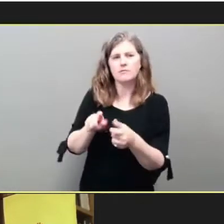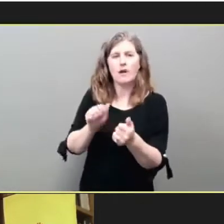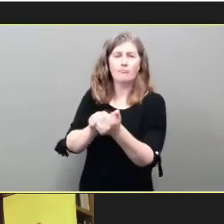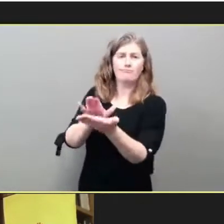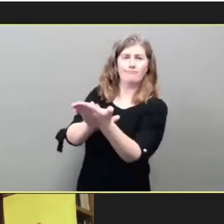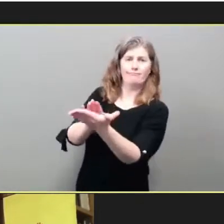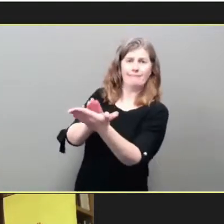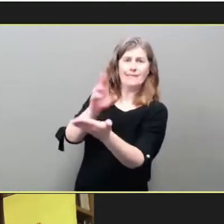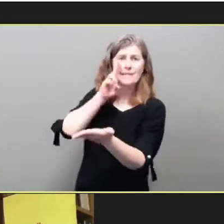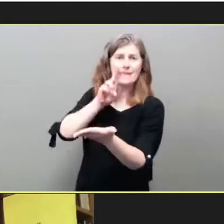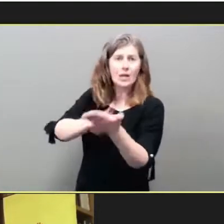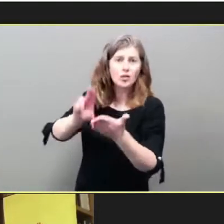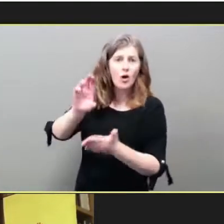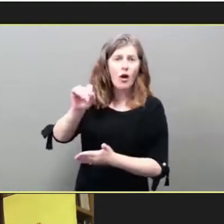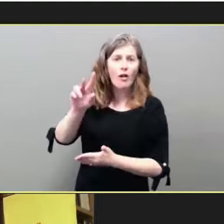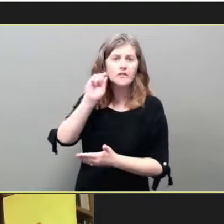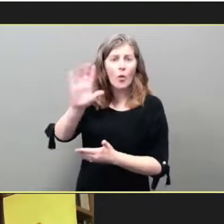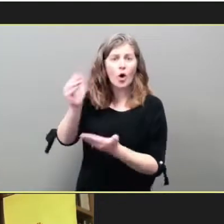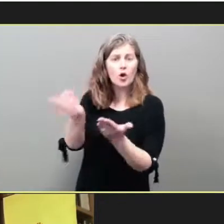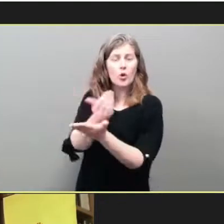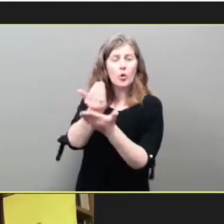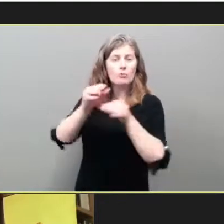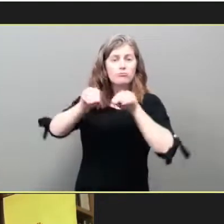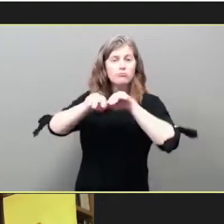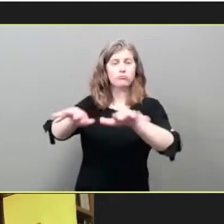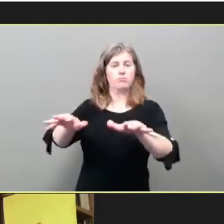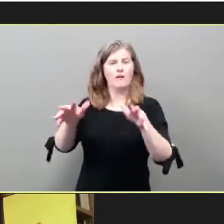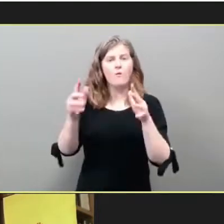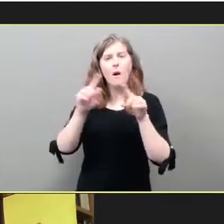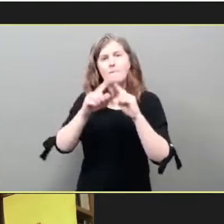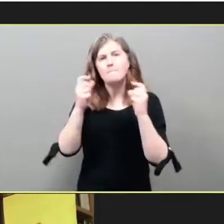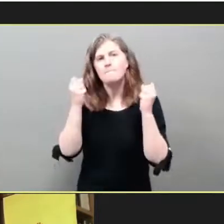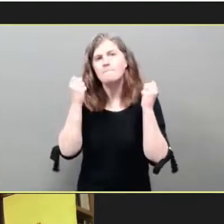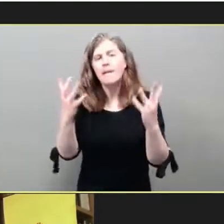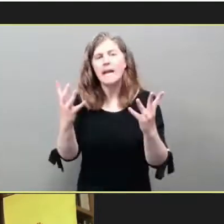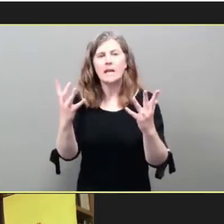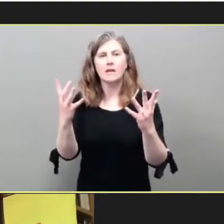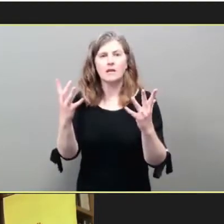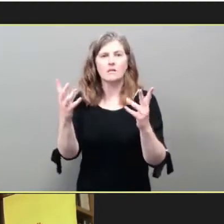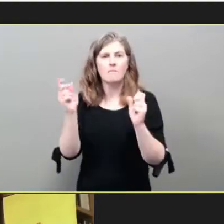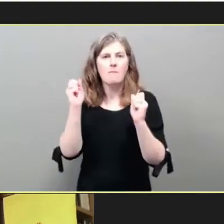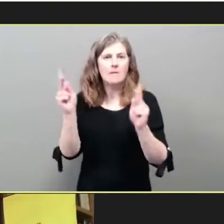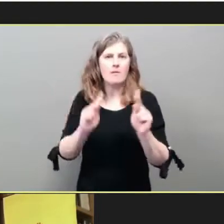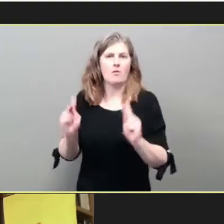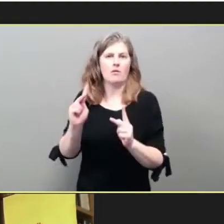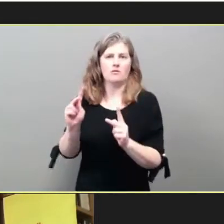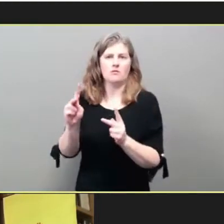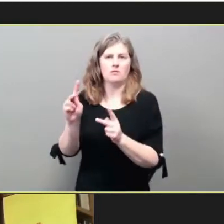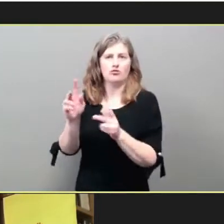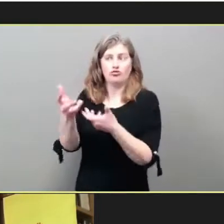outreach to uh many a voice that many, many people in New Mexico trust. And